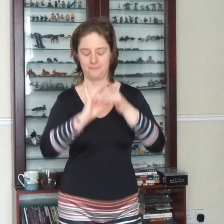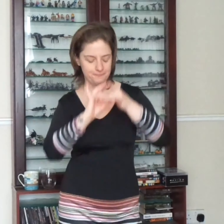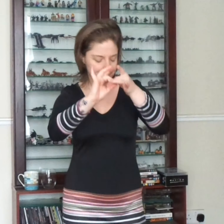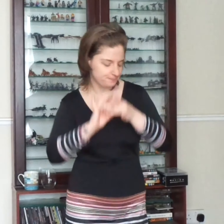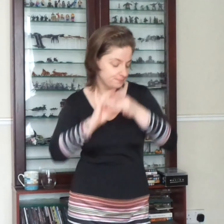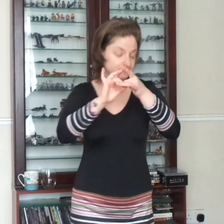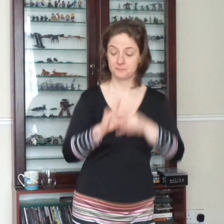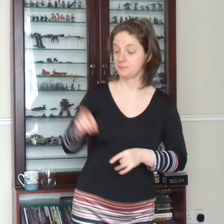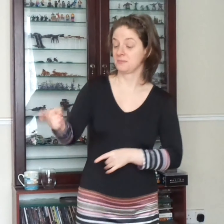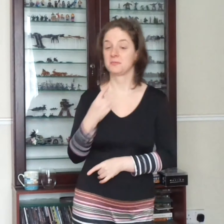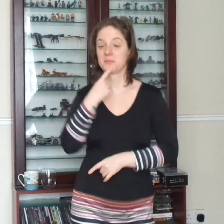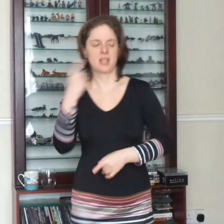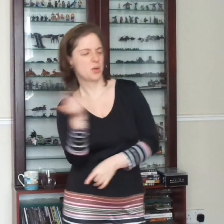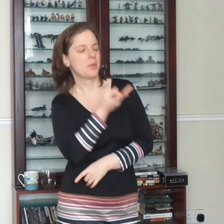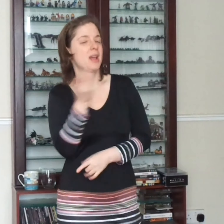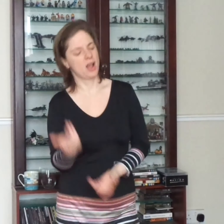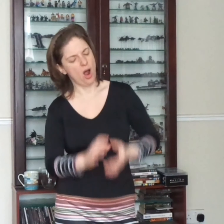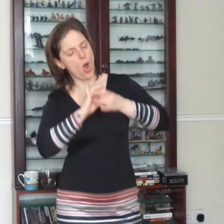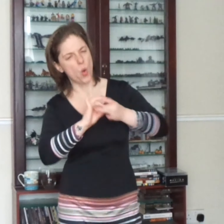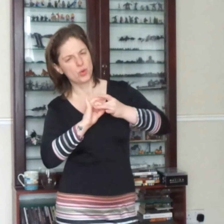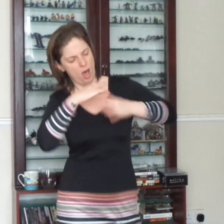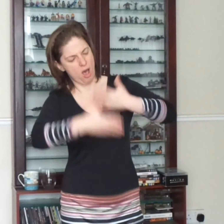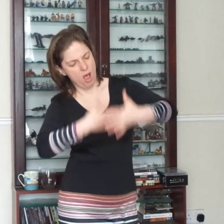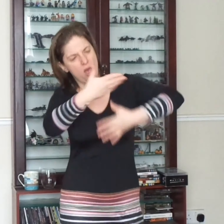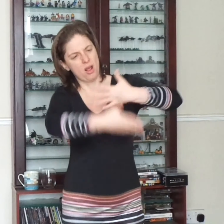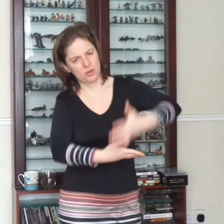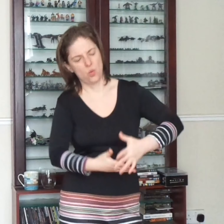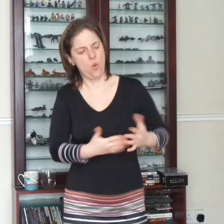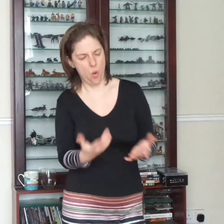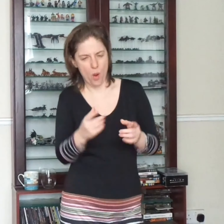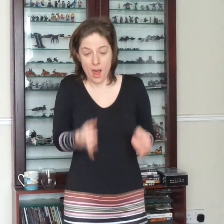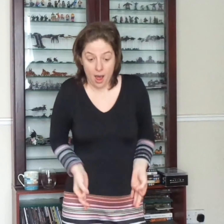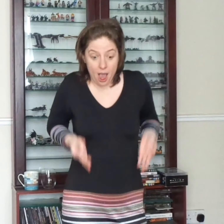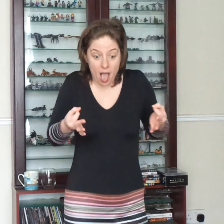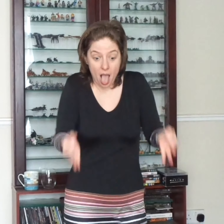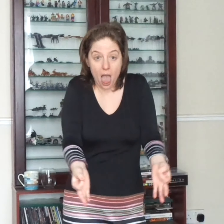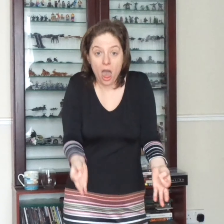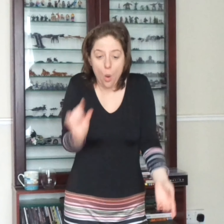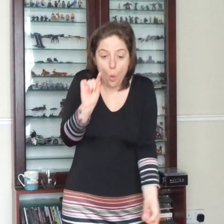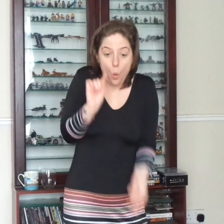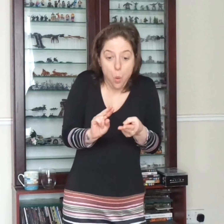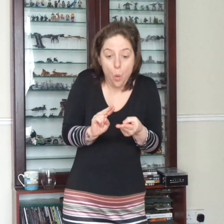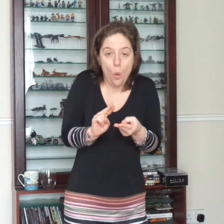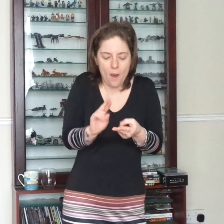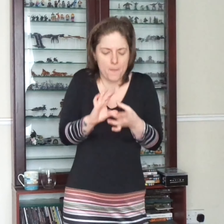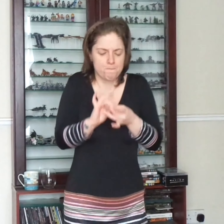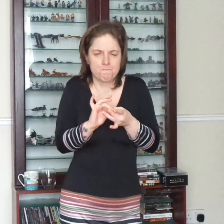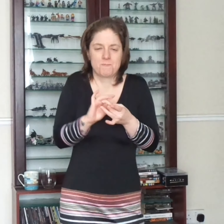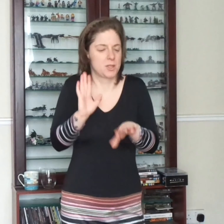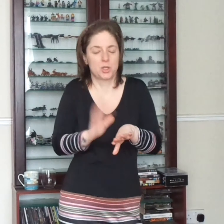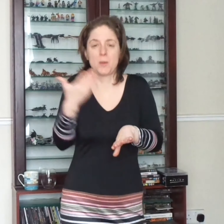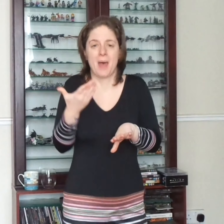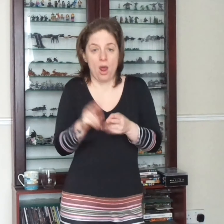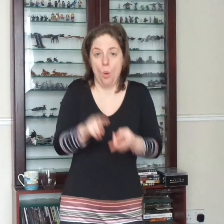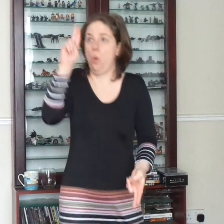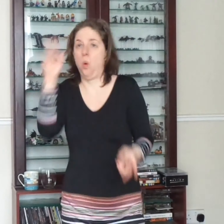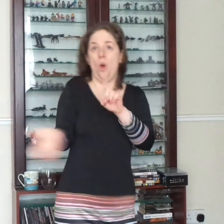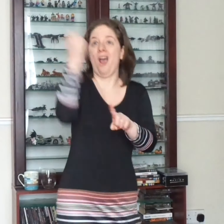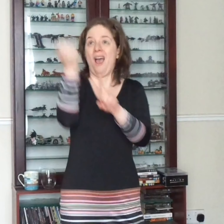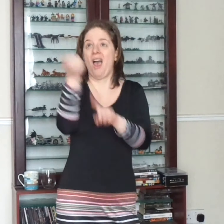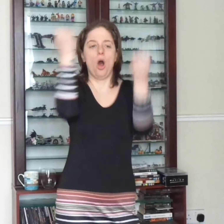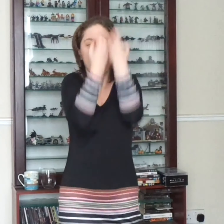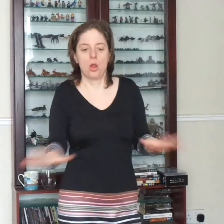She says, "We've gotta hold on to what we've got It doesn't make a difference if we make it or not